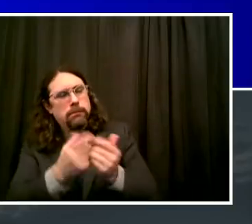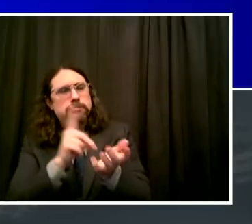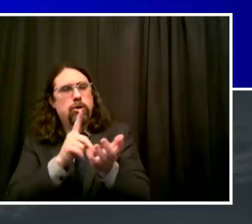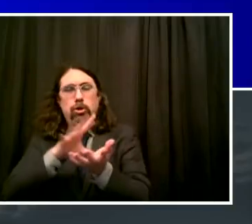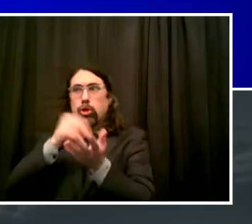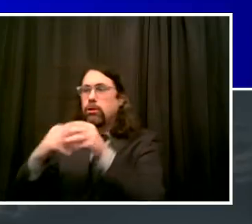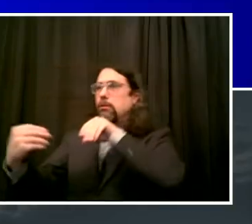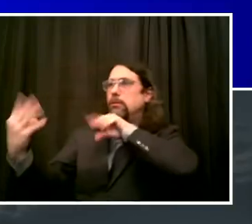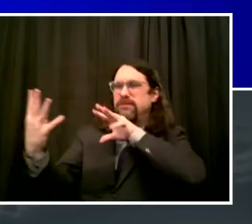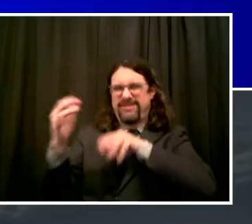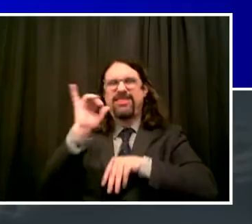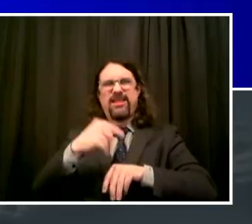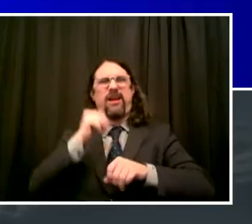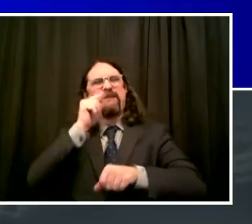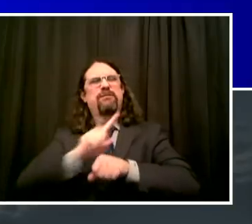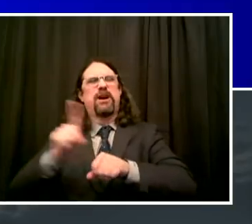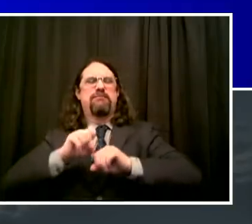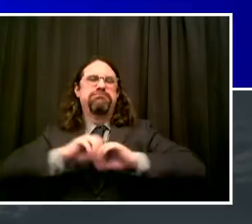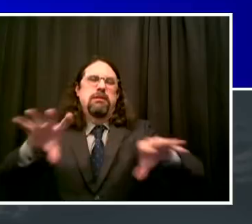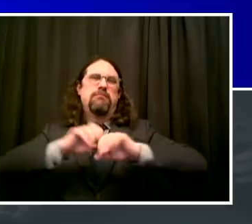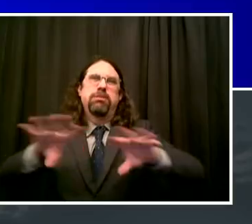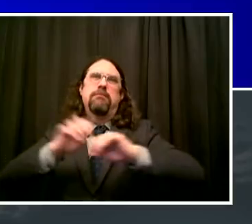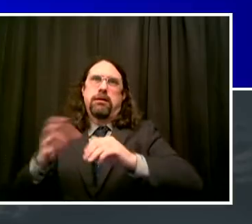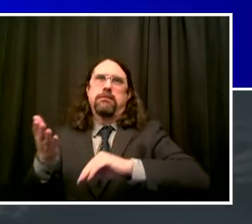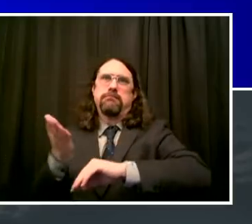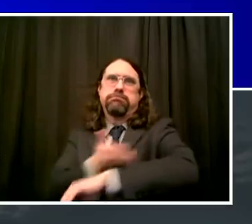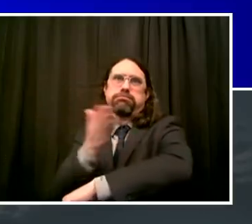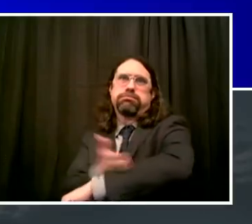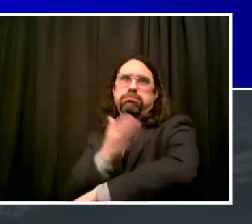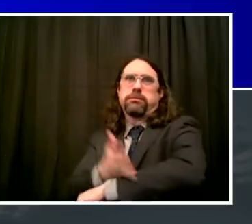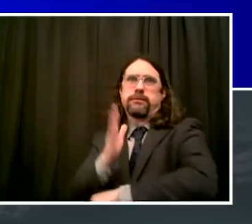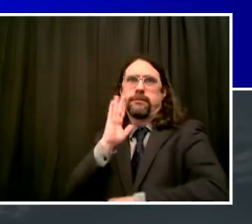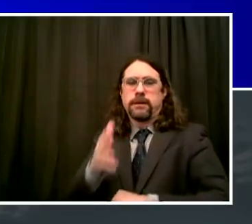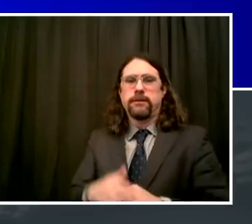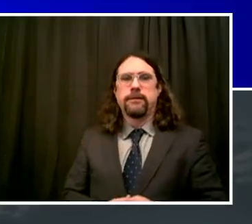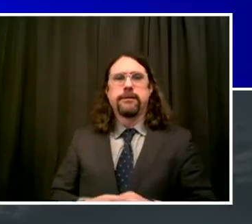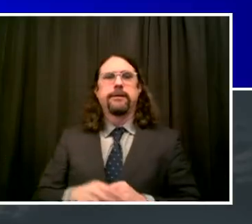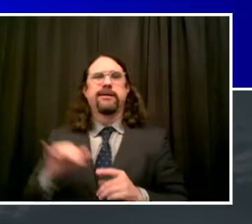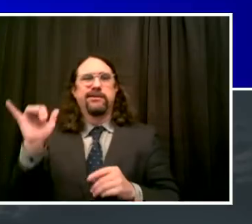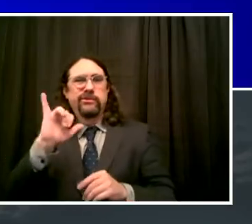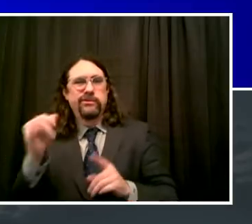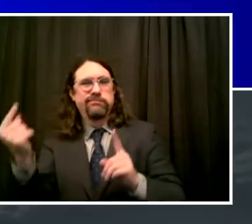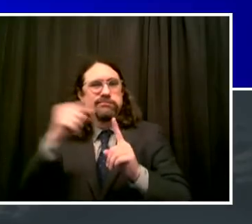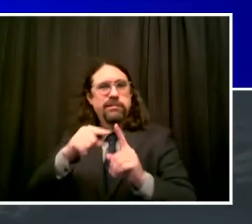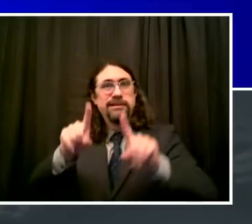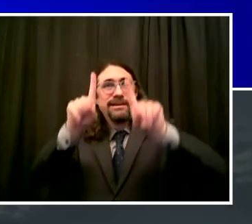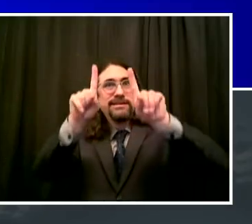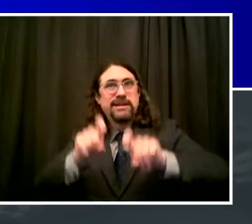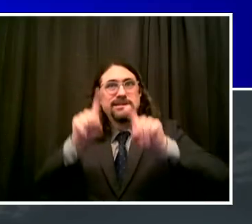WE LS WANT TO SEE THEM PLAY A CRUCIAL RO LEIN